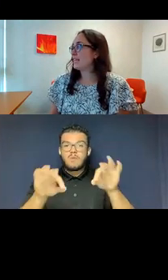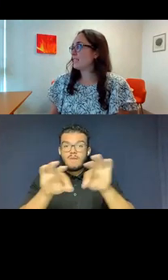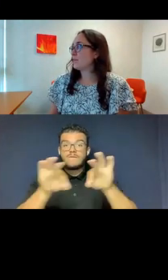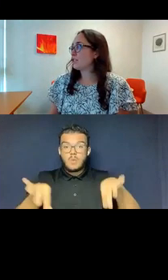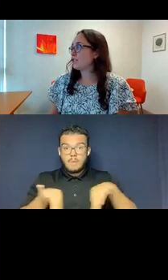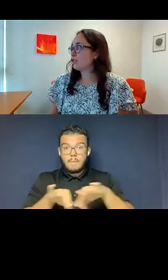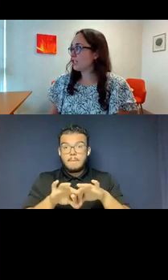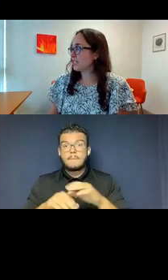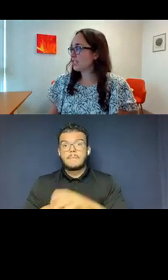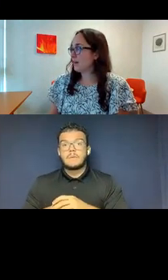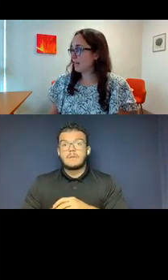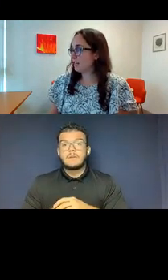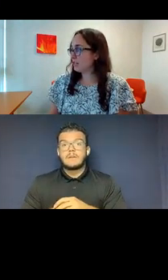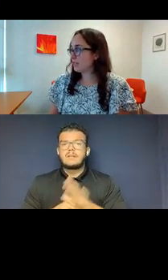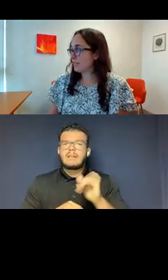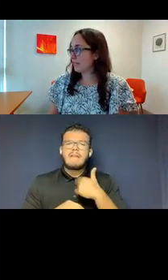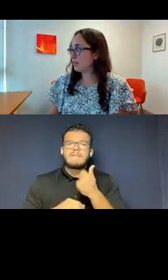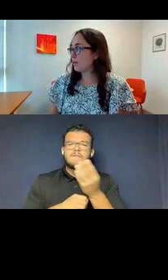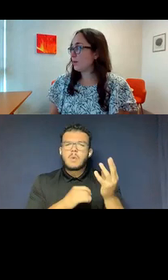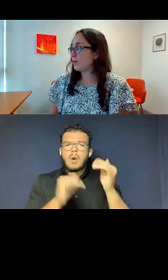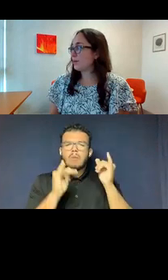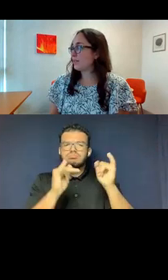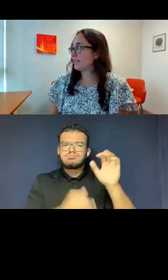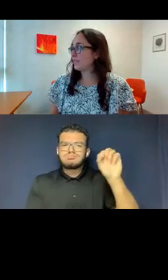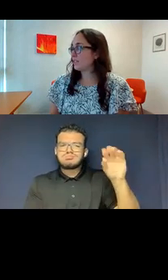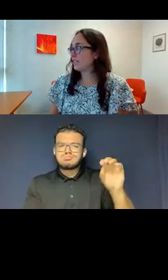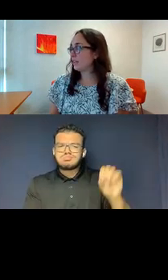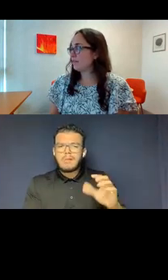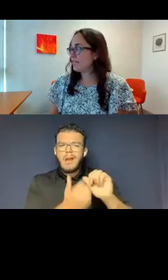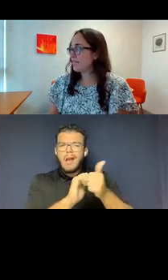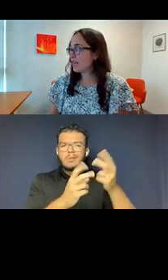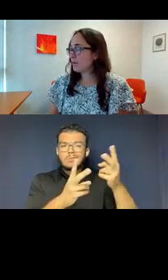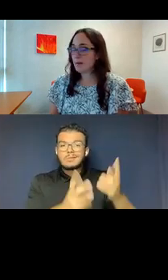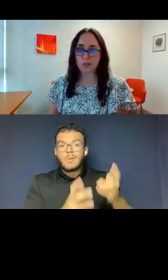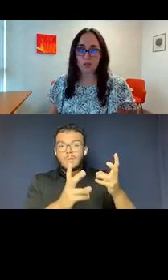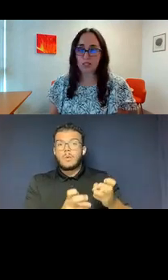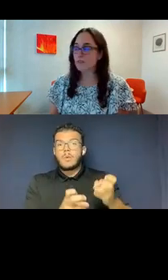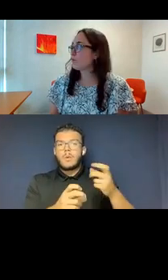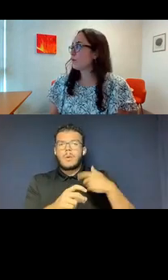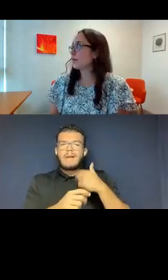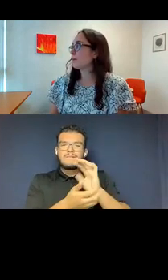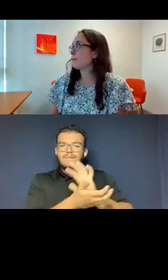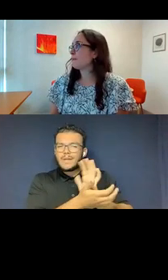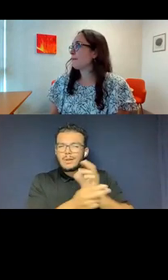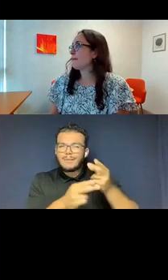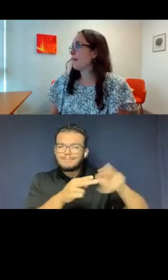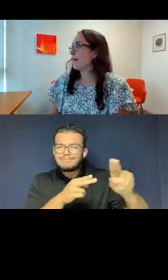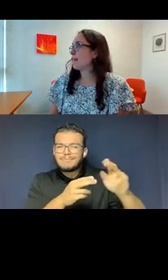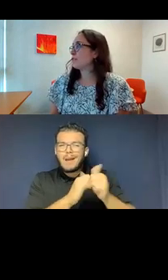Here is some instructions about how to do the download. Here's a little video about using the form.